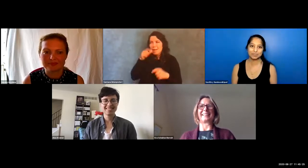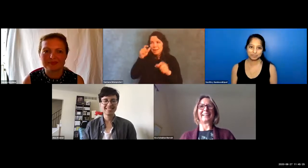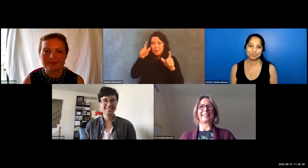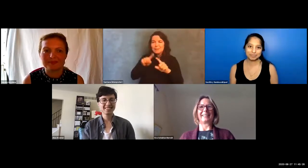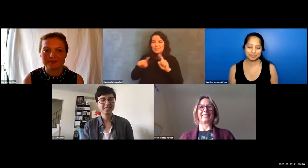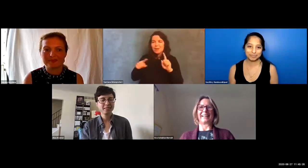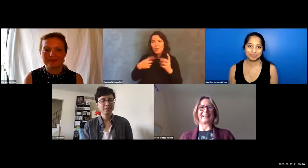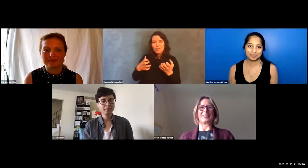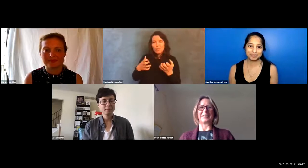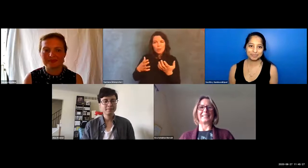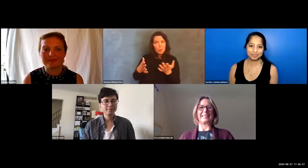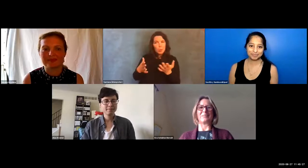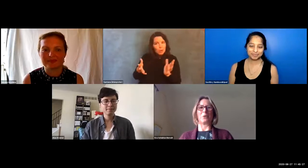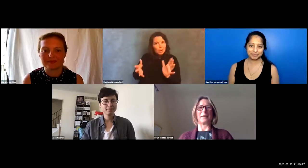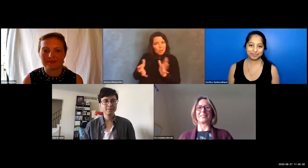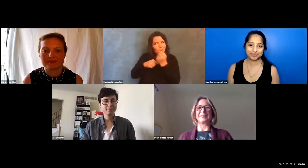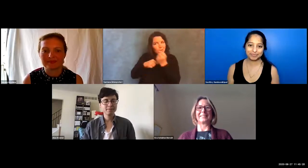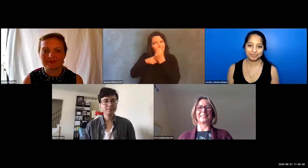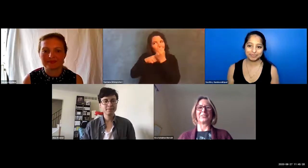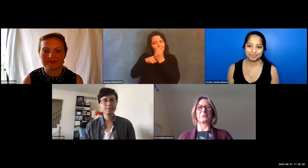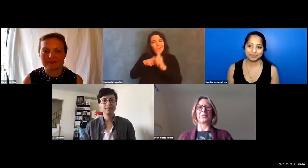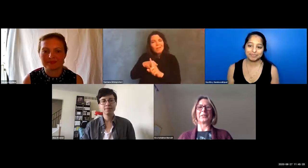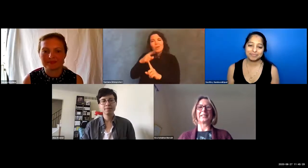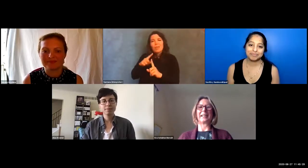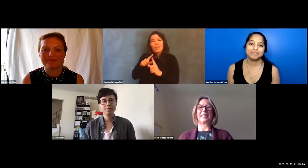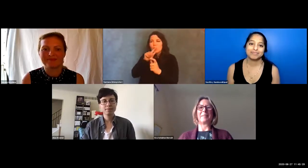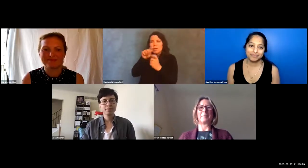and I can totally see the draw backs it is a lot of work.